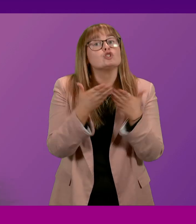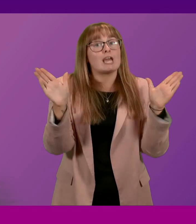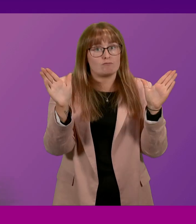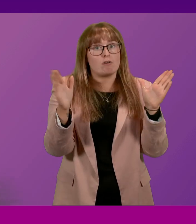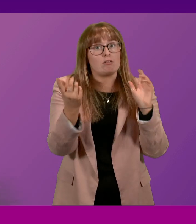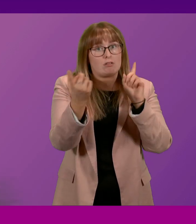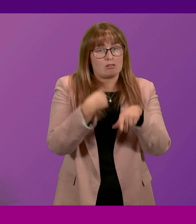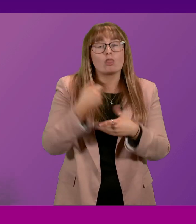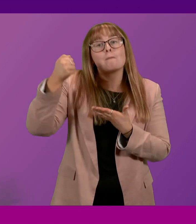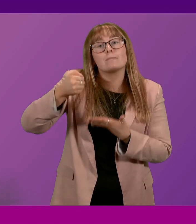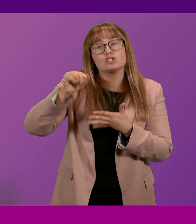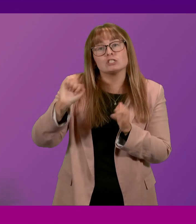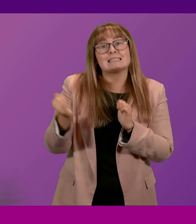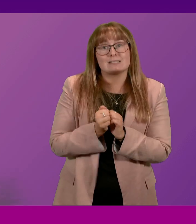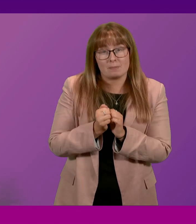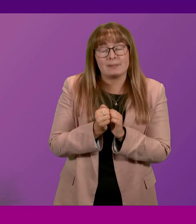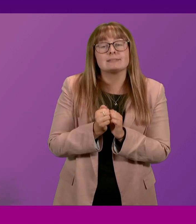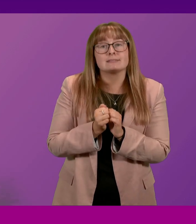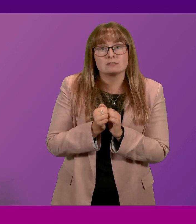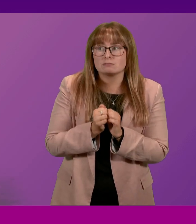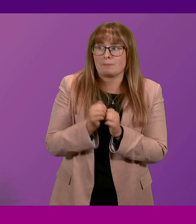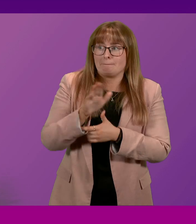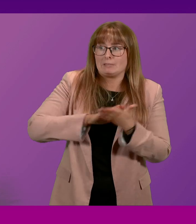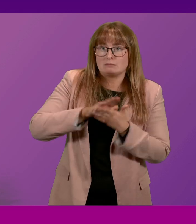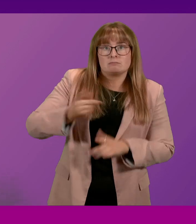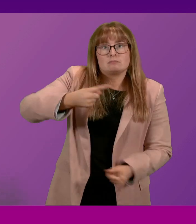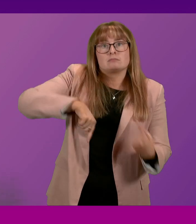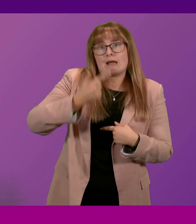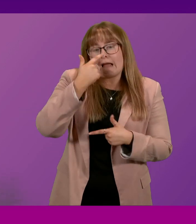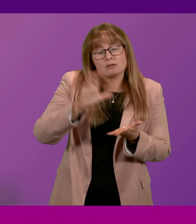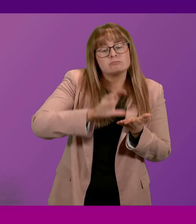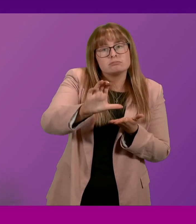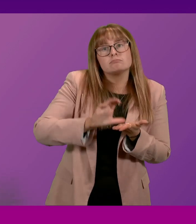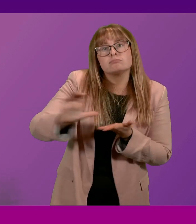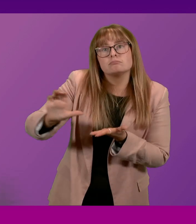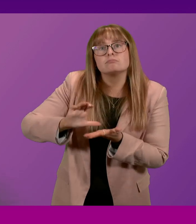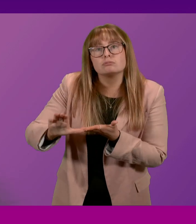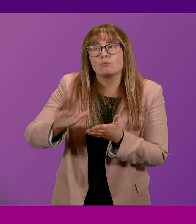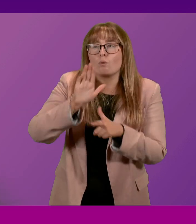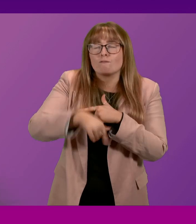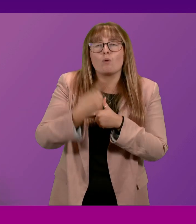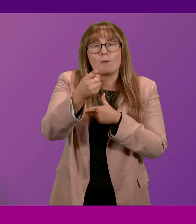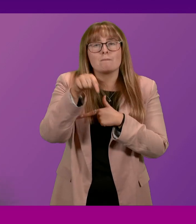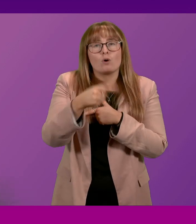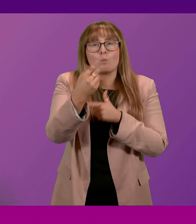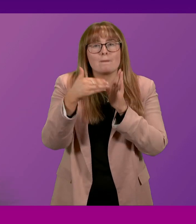the budget settlement includes more than £1.1 billion of funding for teaching and